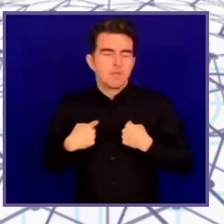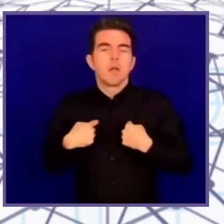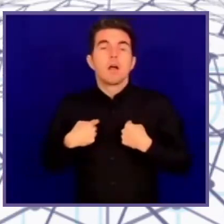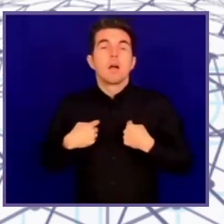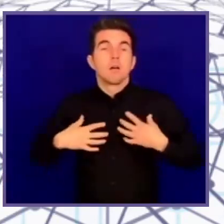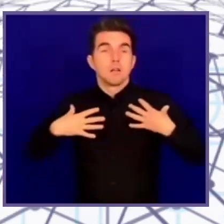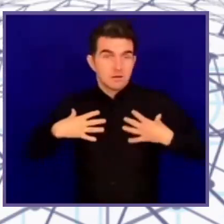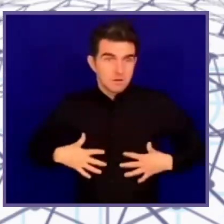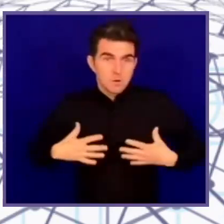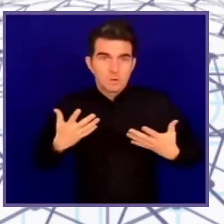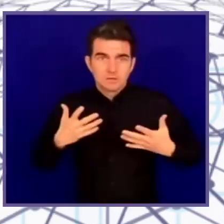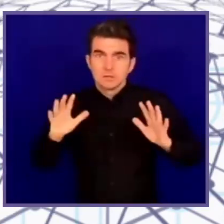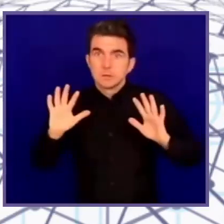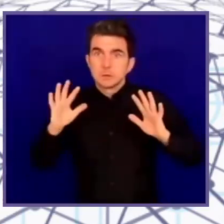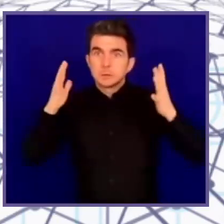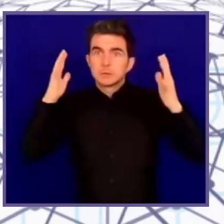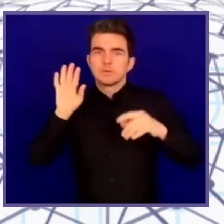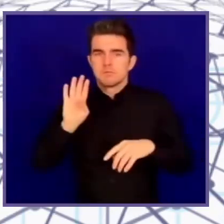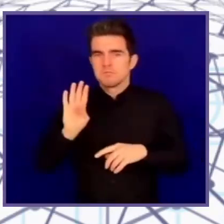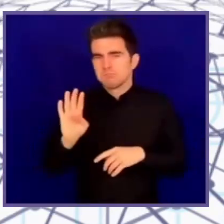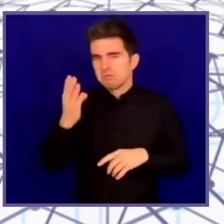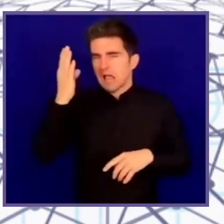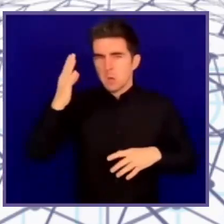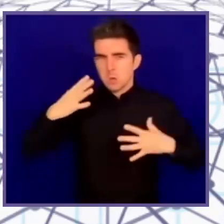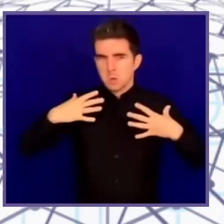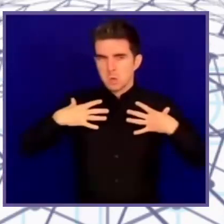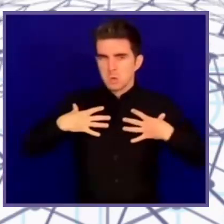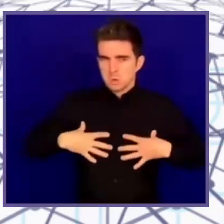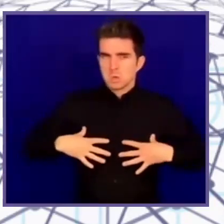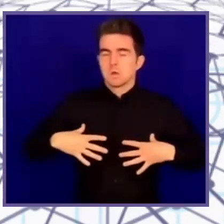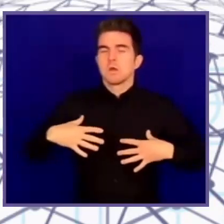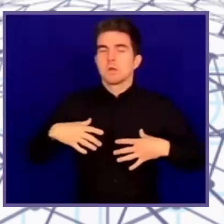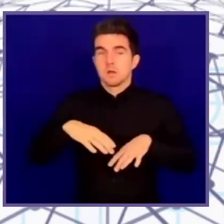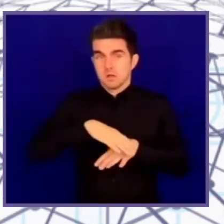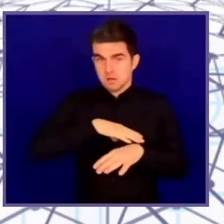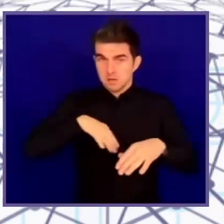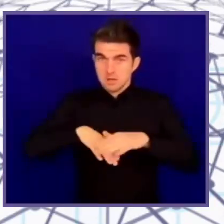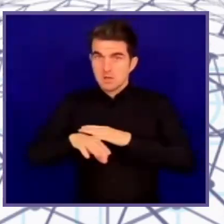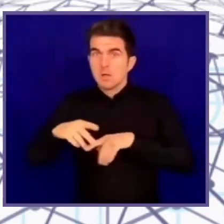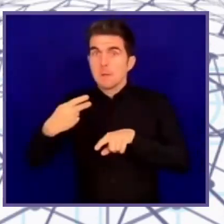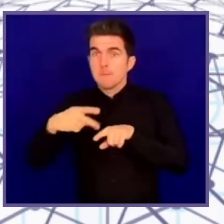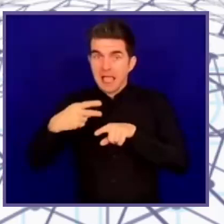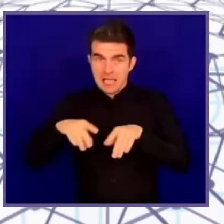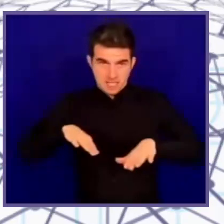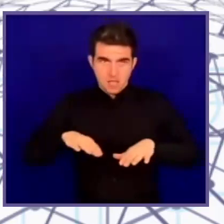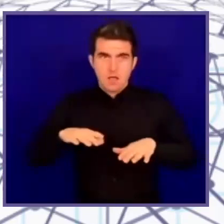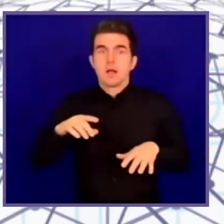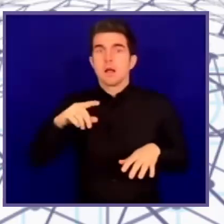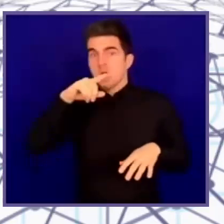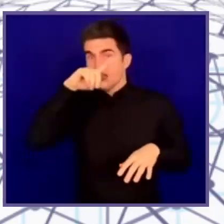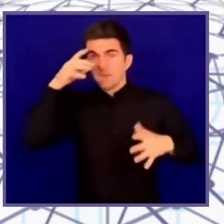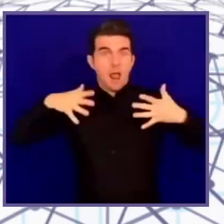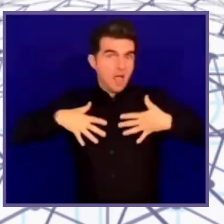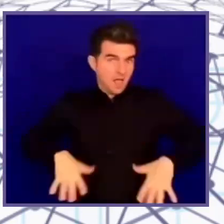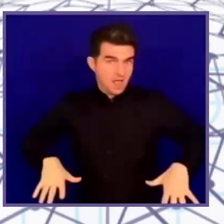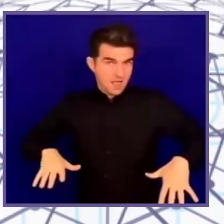Anyway, Mariam once again, and I am also wearing a sunflower land guard which I have recently discovered is very cool.